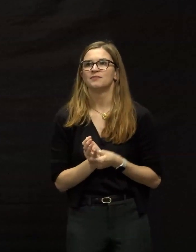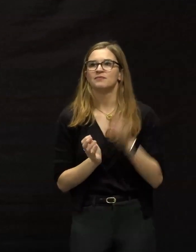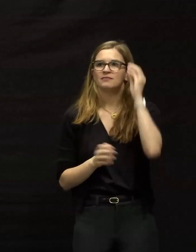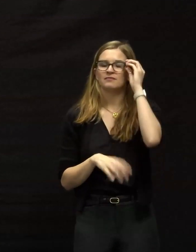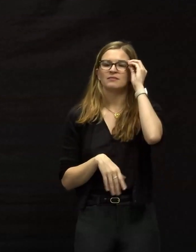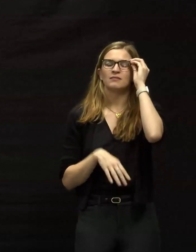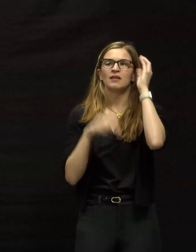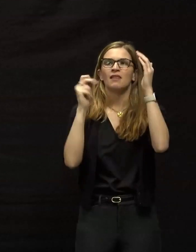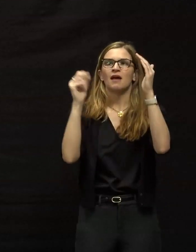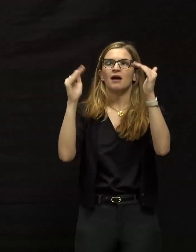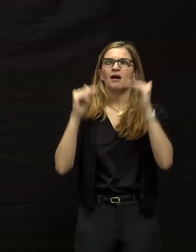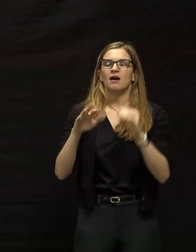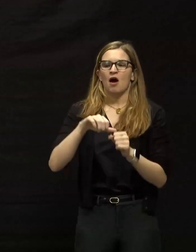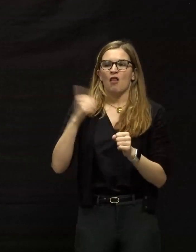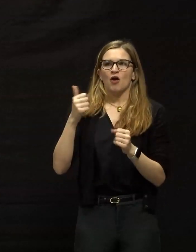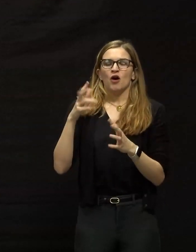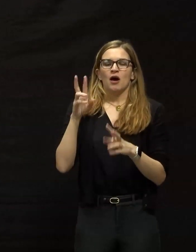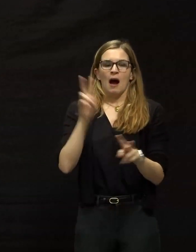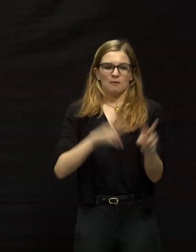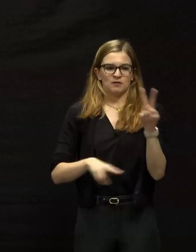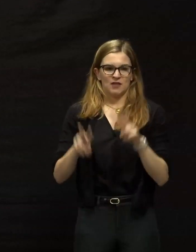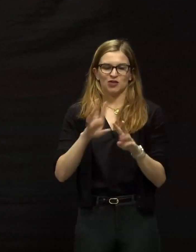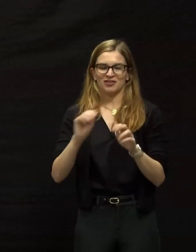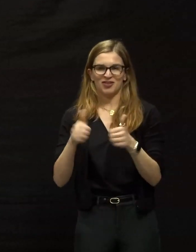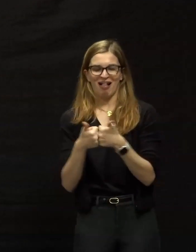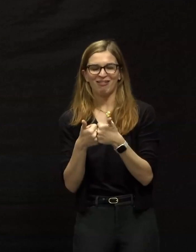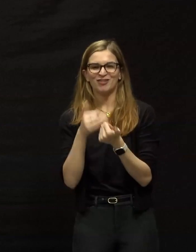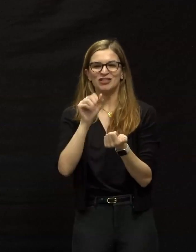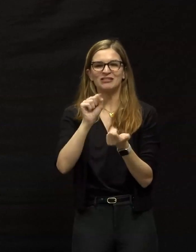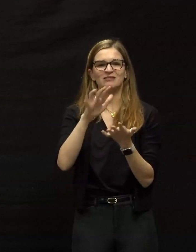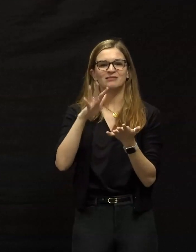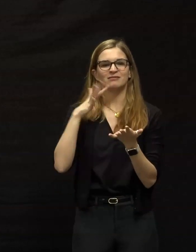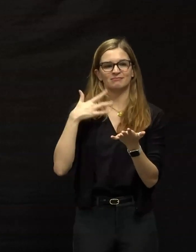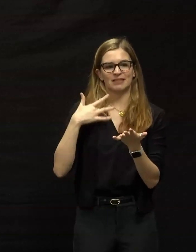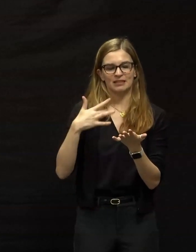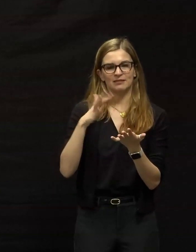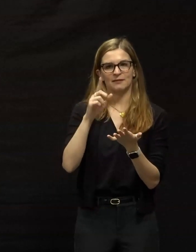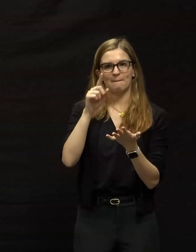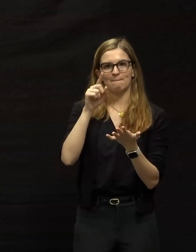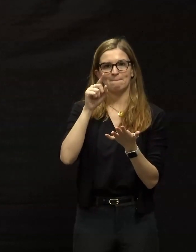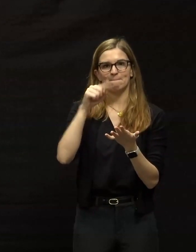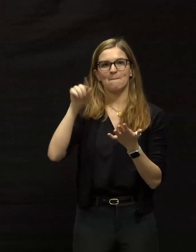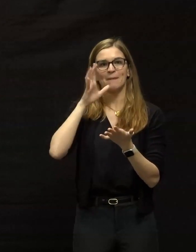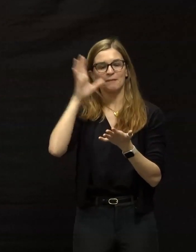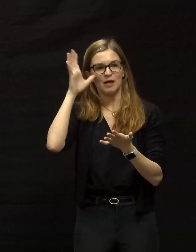to be doing well. And then the other observation is a challenge, is that typically